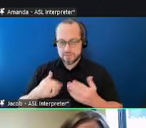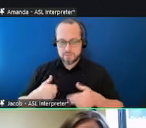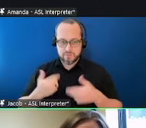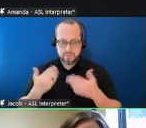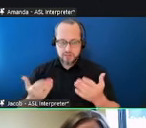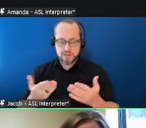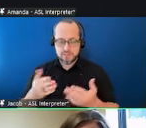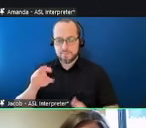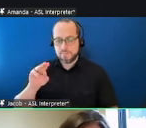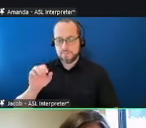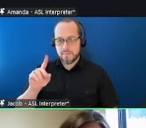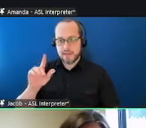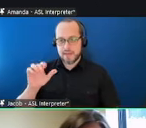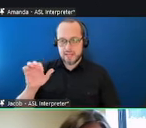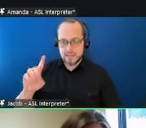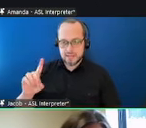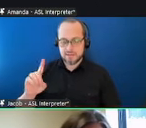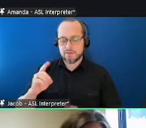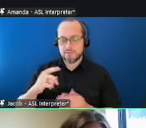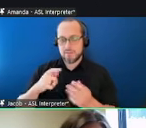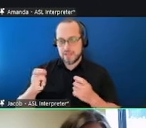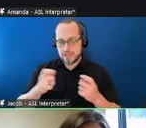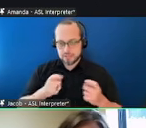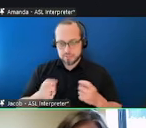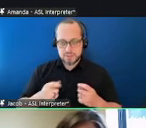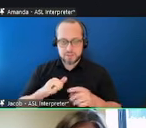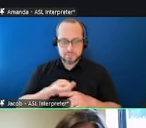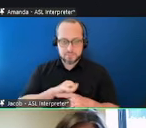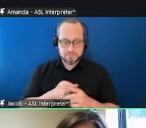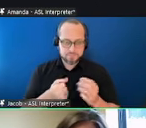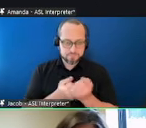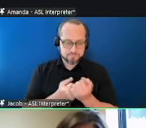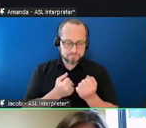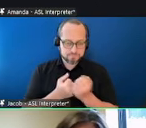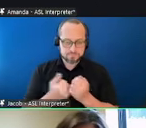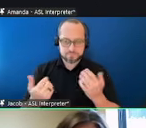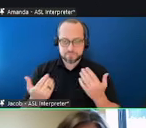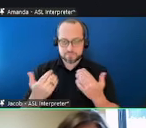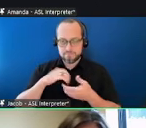management and practice support which obviously aligns with some of the initiatives you've heard